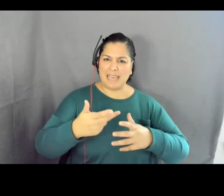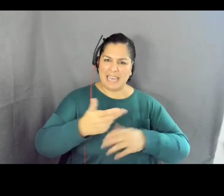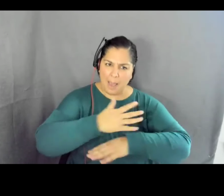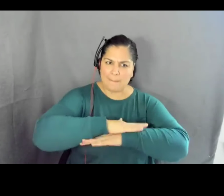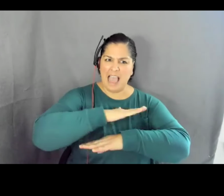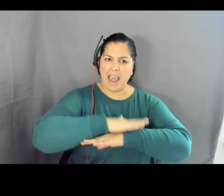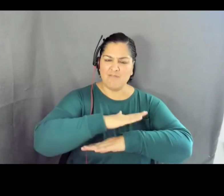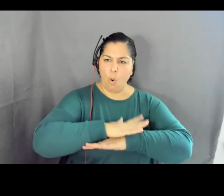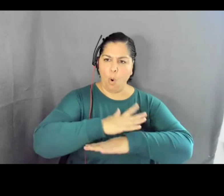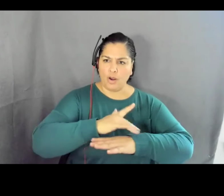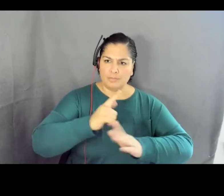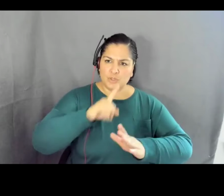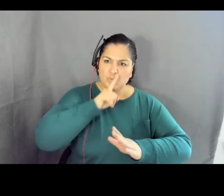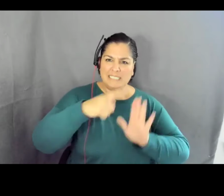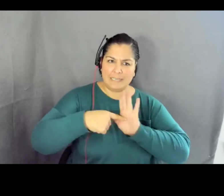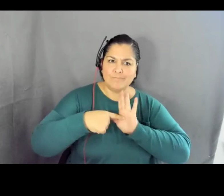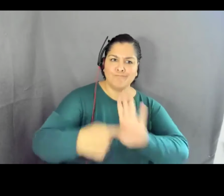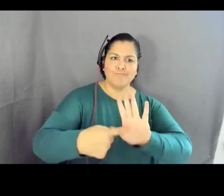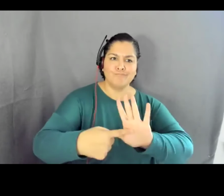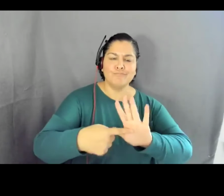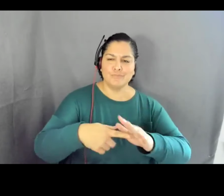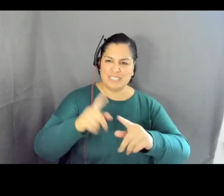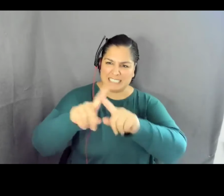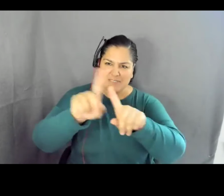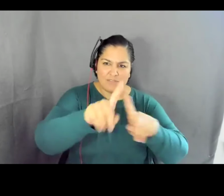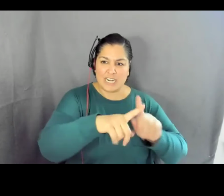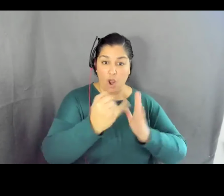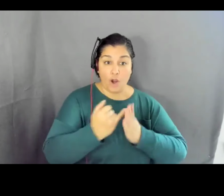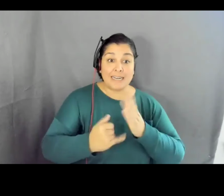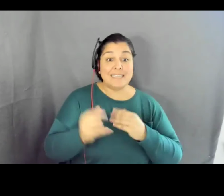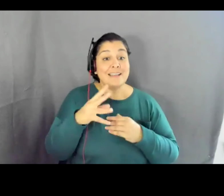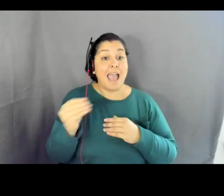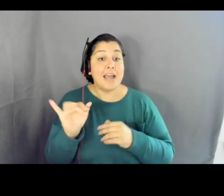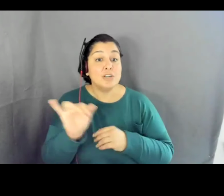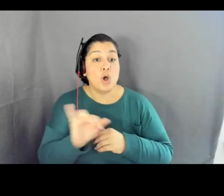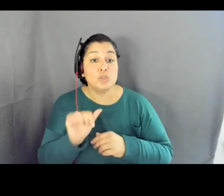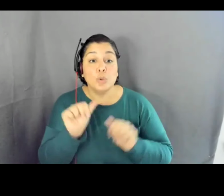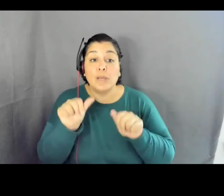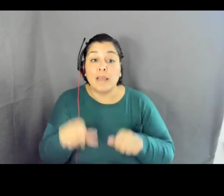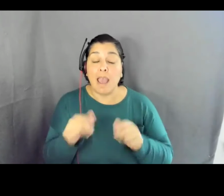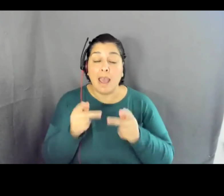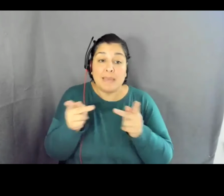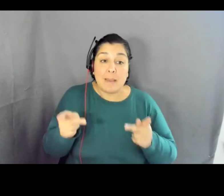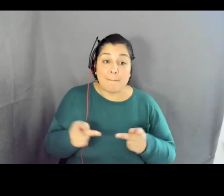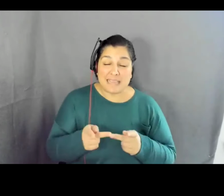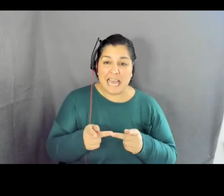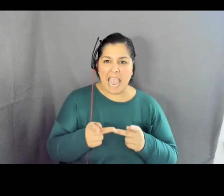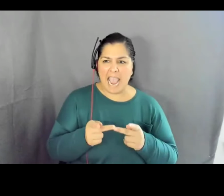And it could also be this place where, we could come together in different ways with different stakeholders.